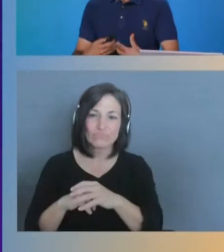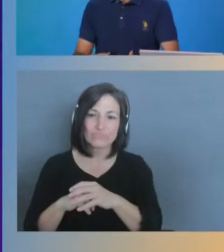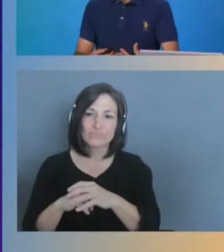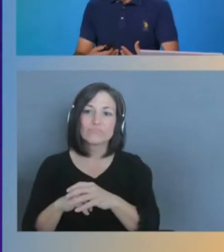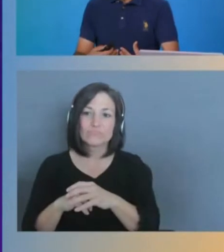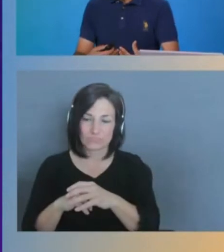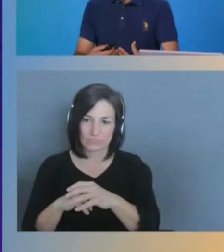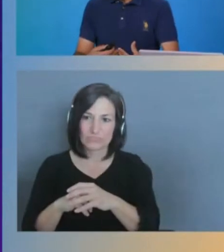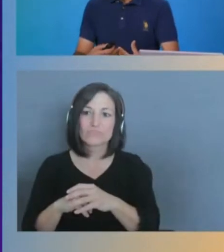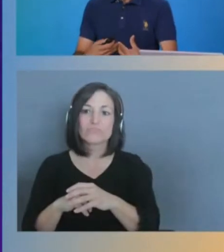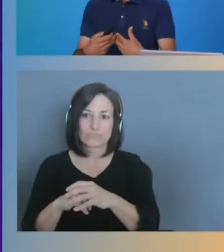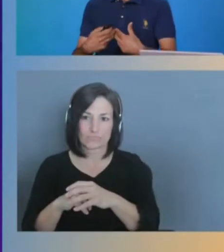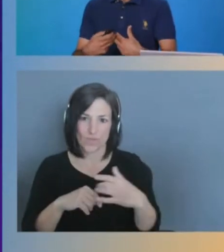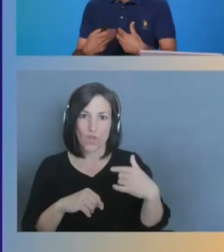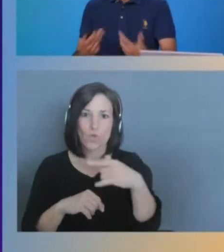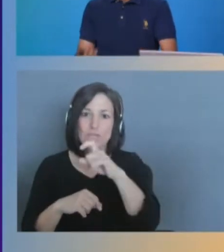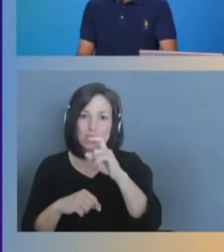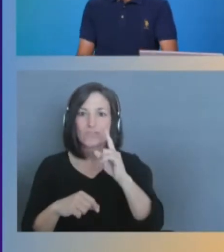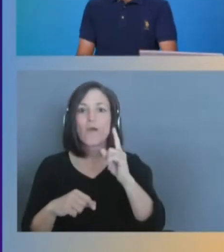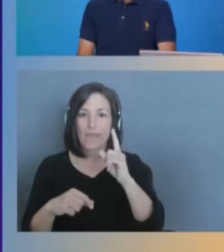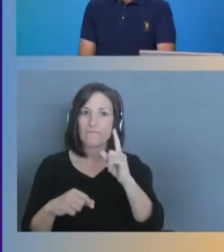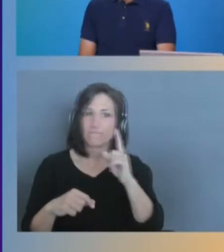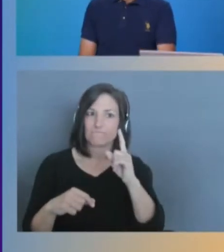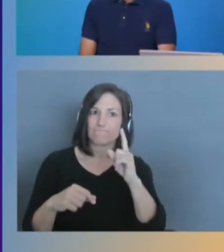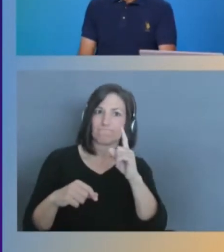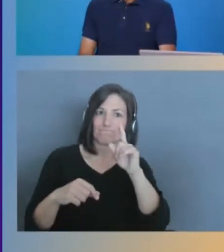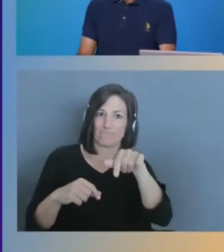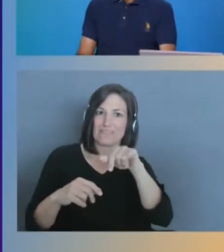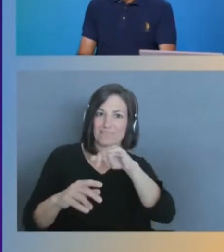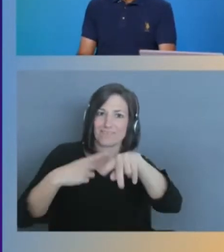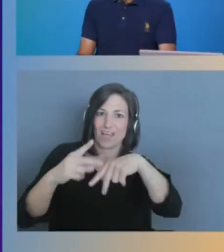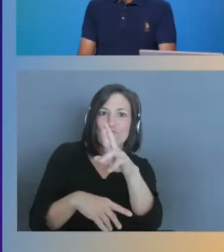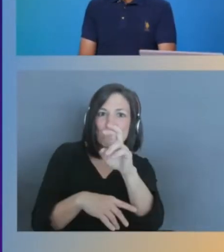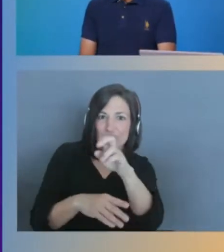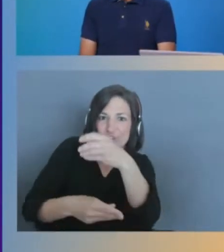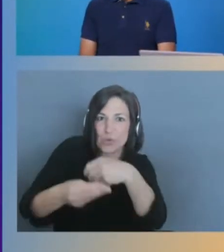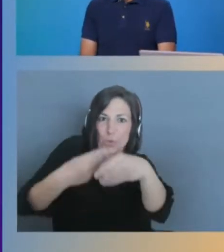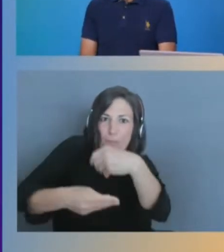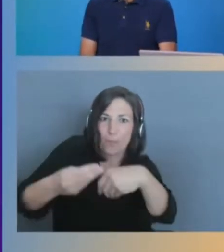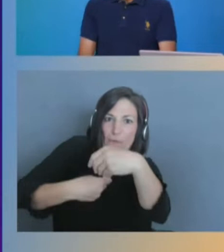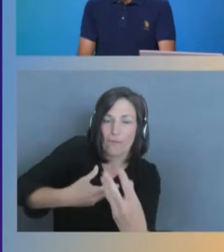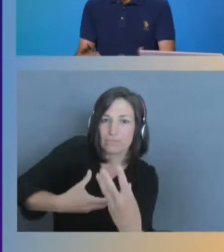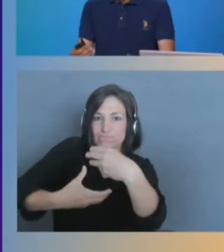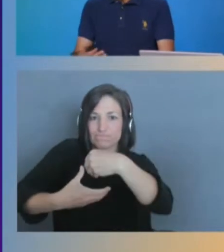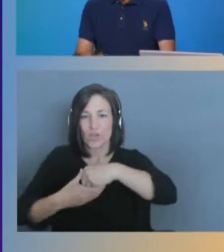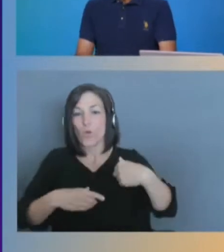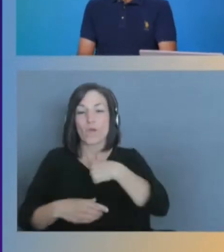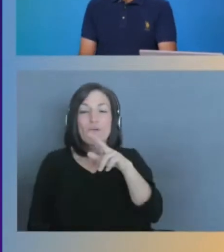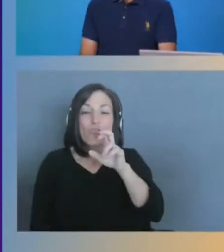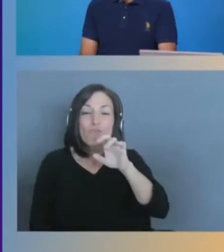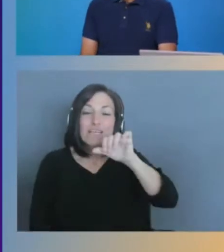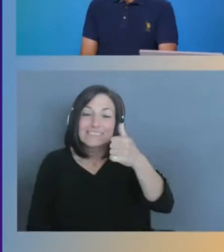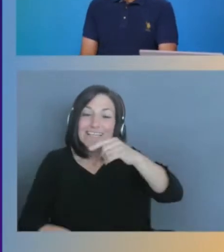capacity into our operations, we have around 310 plus projects. And out of which 134 projects